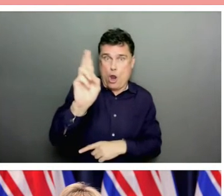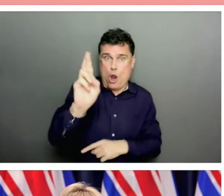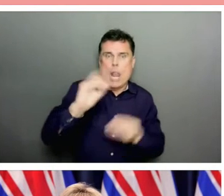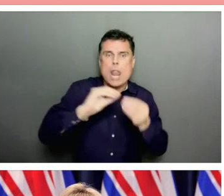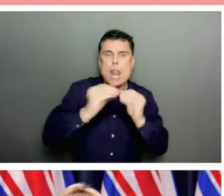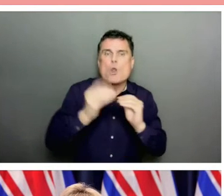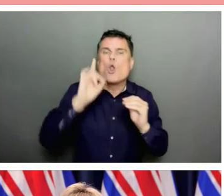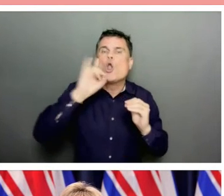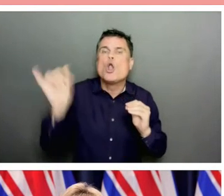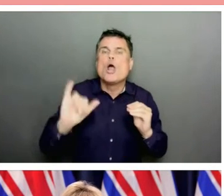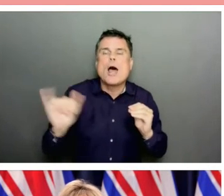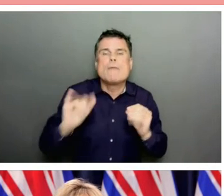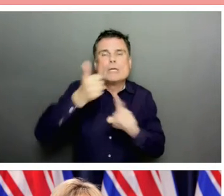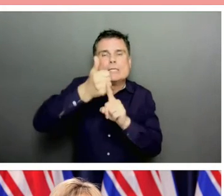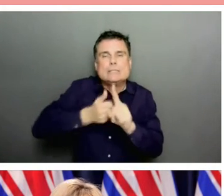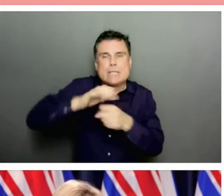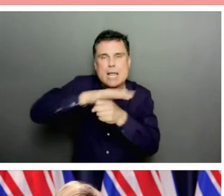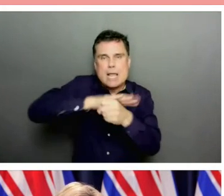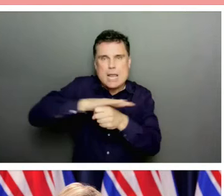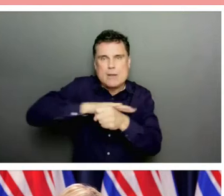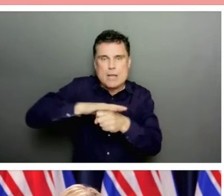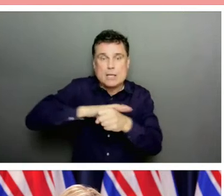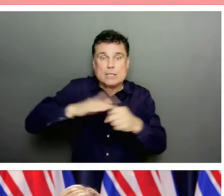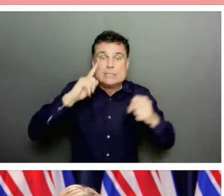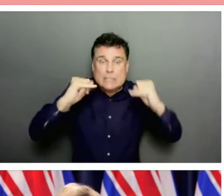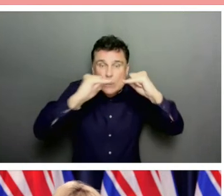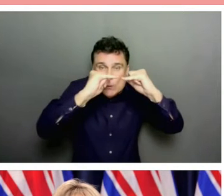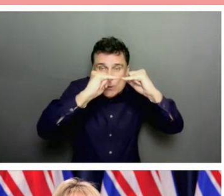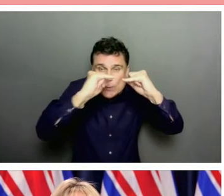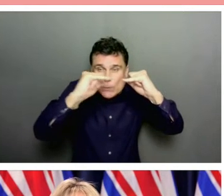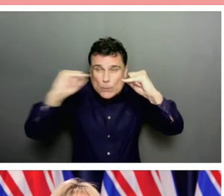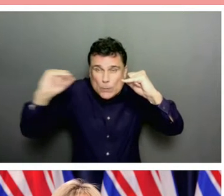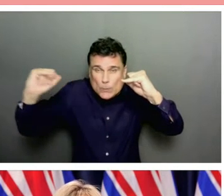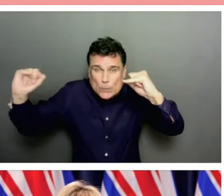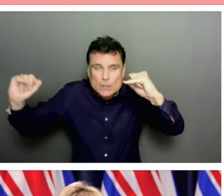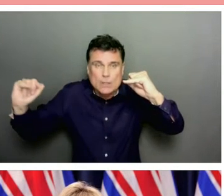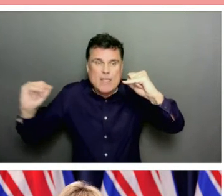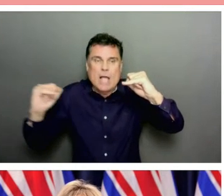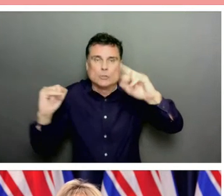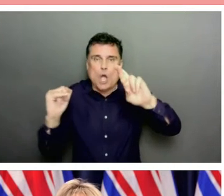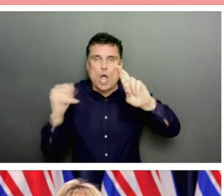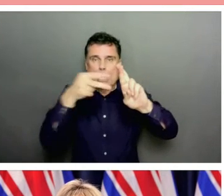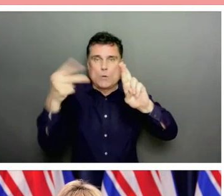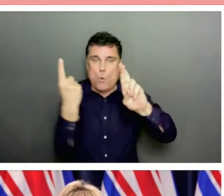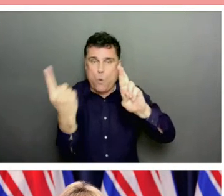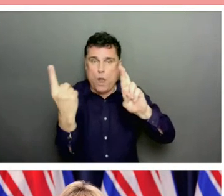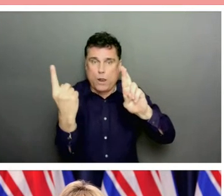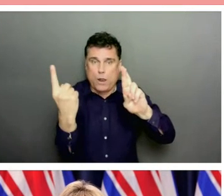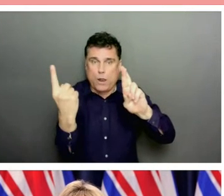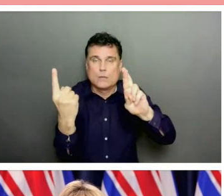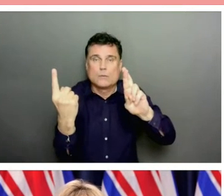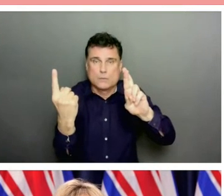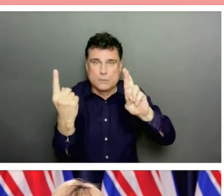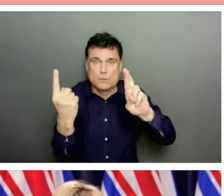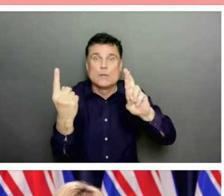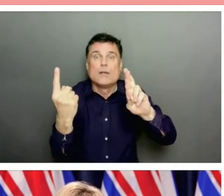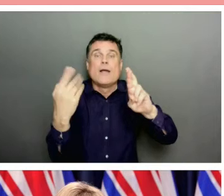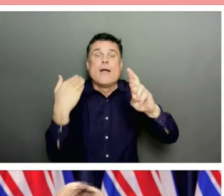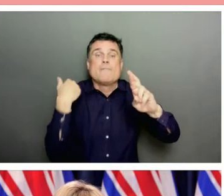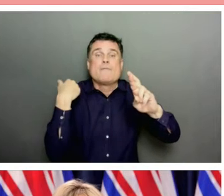It doesn't mean that we're out of the woods. We know that the contact tracers are still working very hard, particularly in